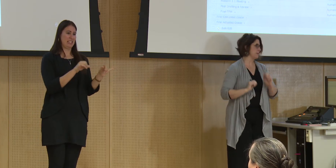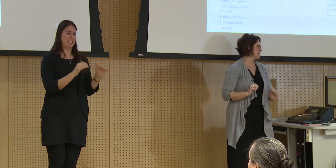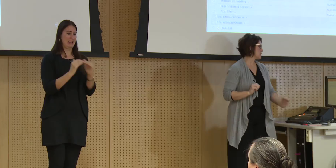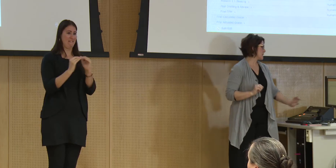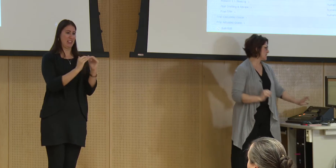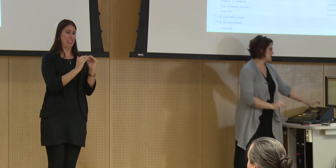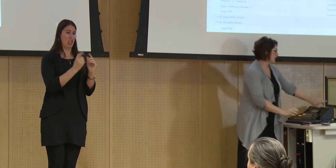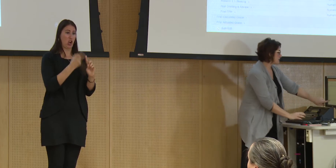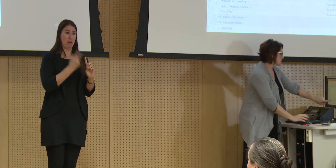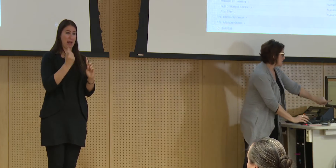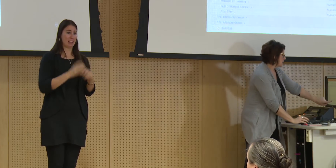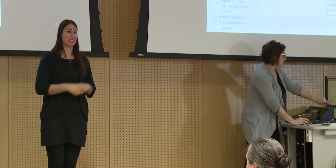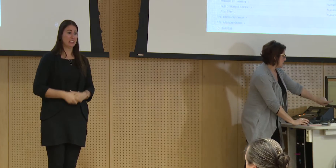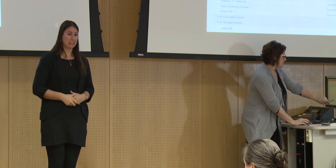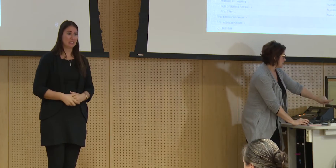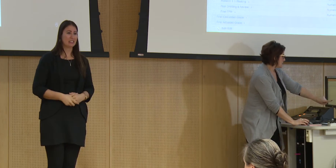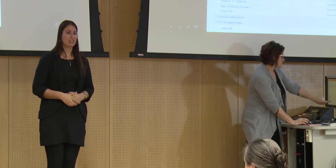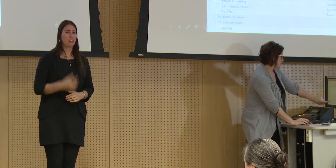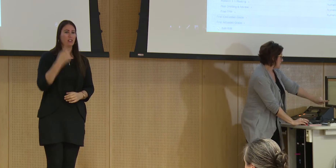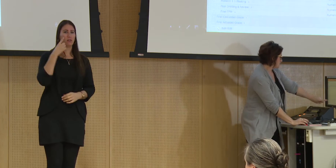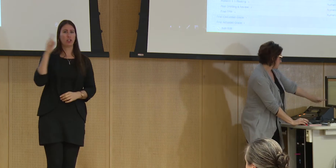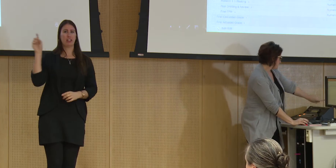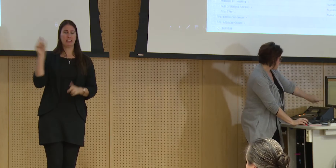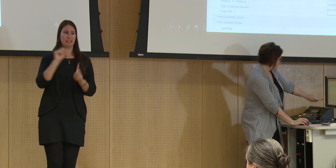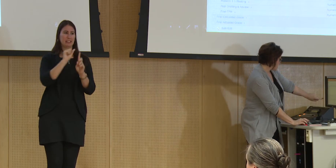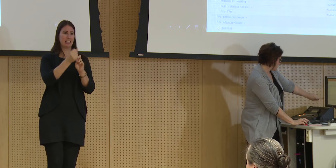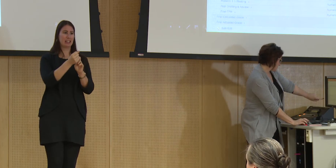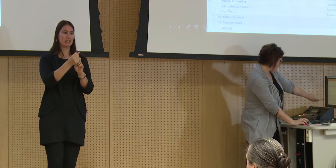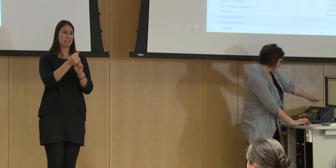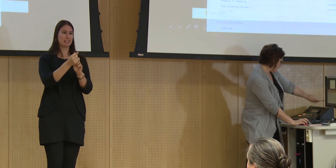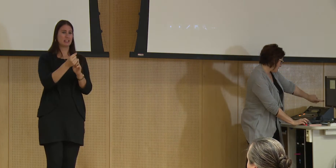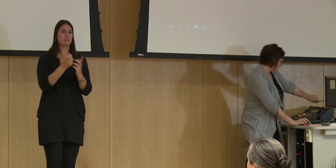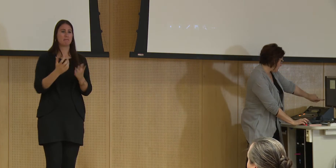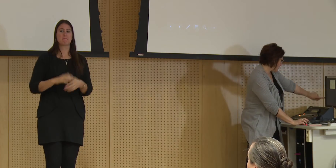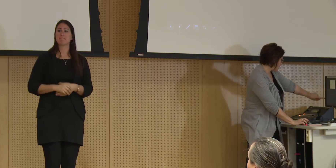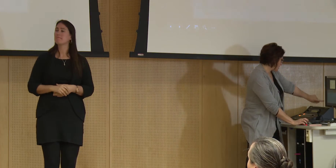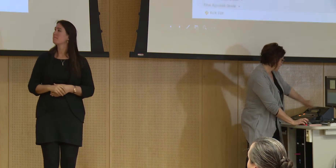So in his case, you can see-- oops!